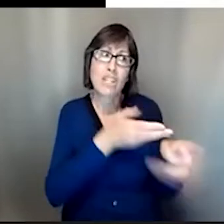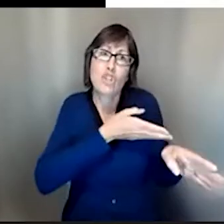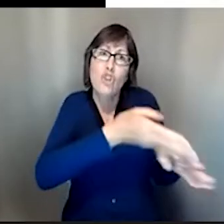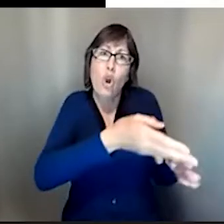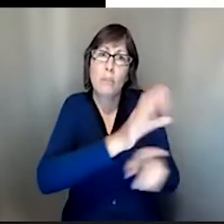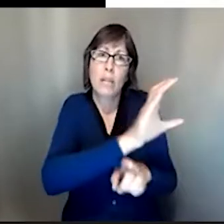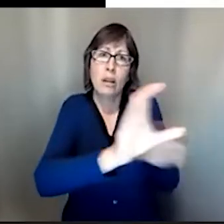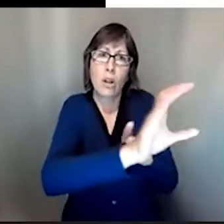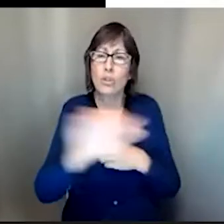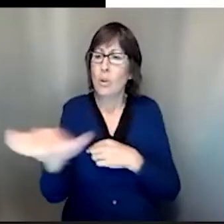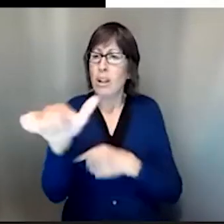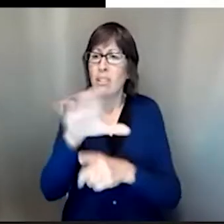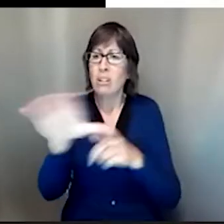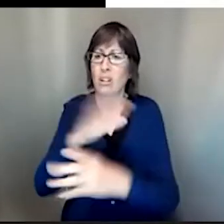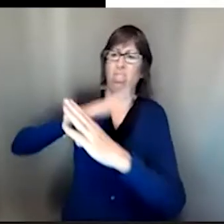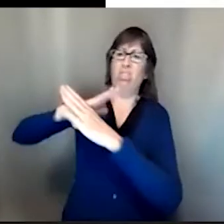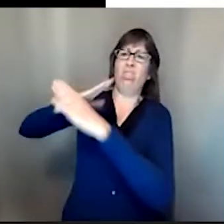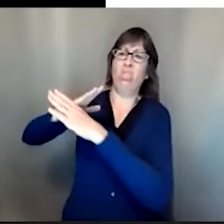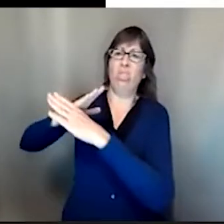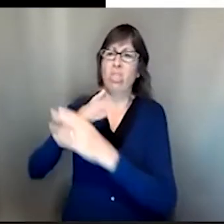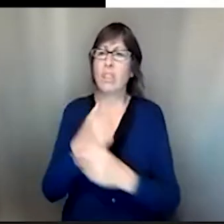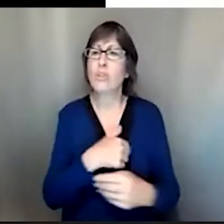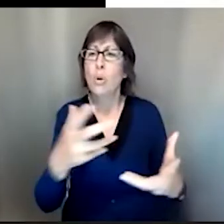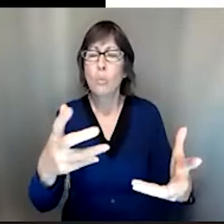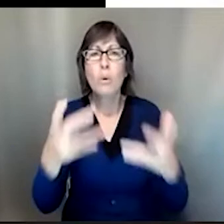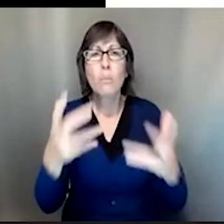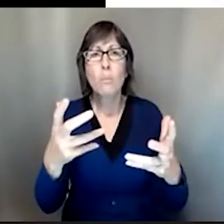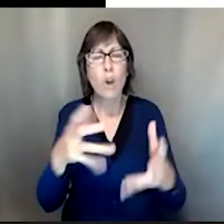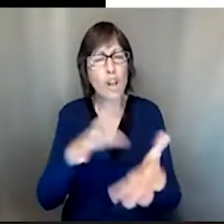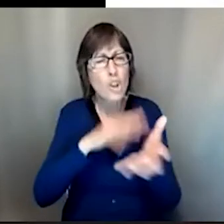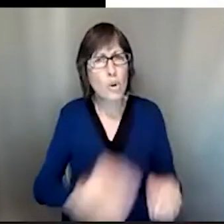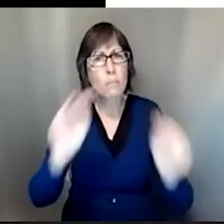others. Because of this we aim to continue learning more from our communities about the